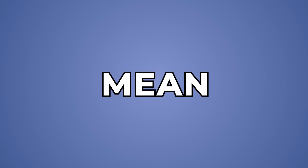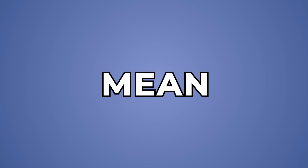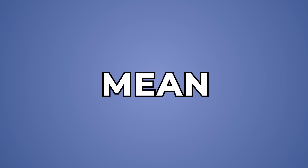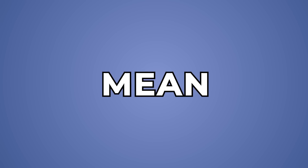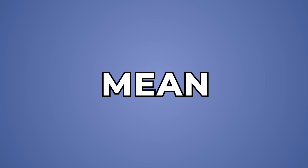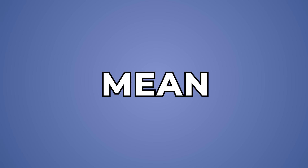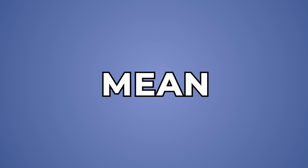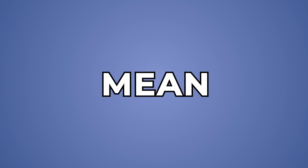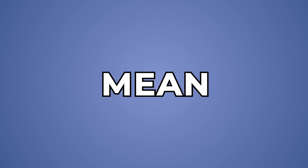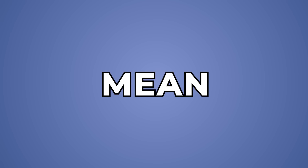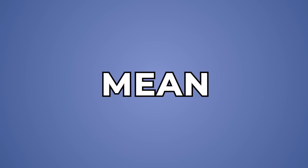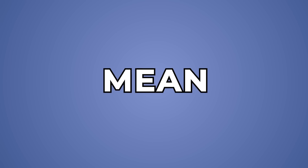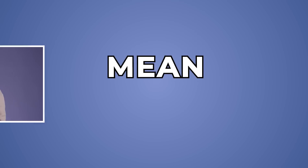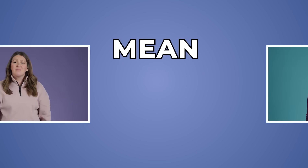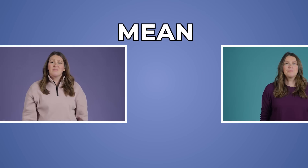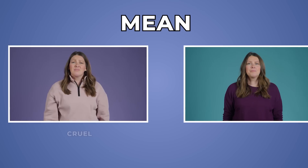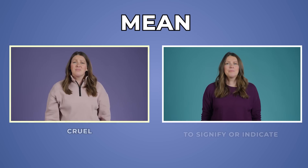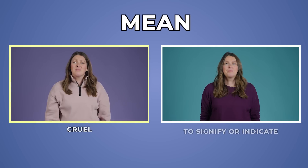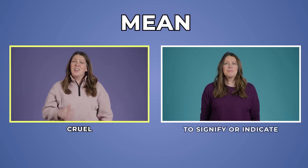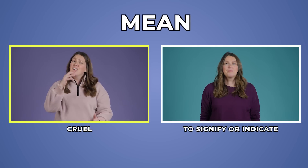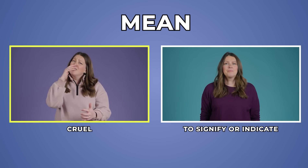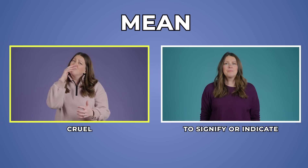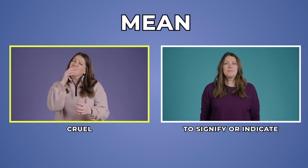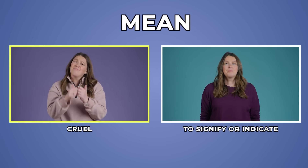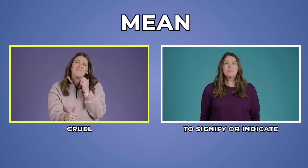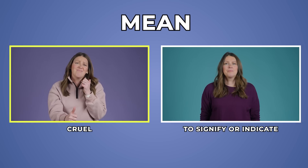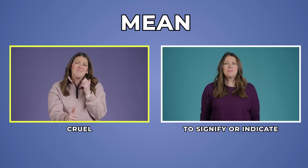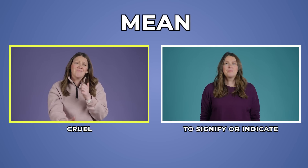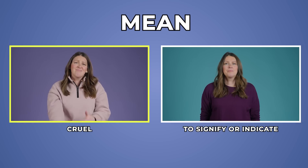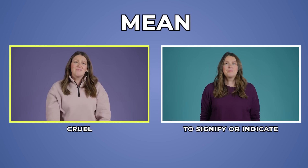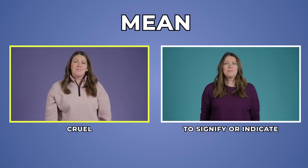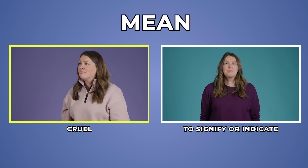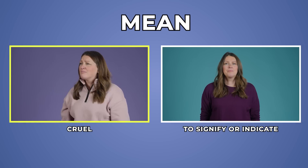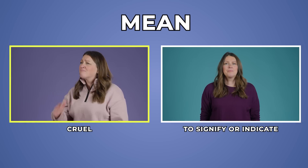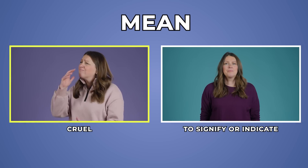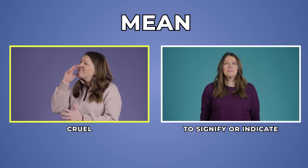Mean. Cruel.